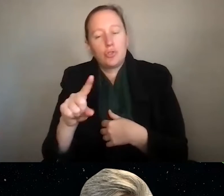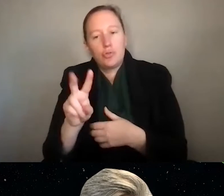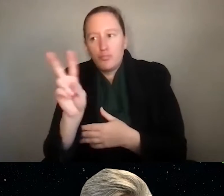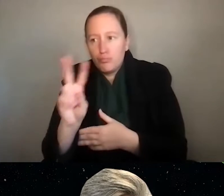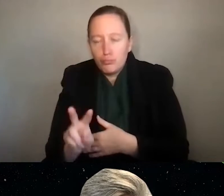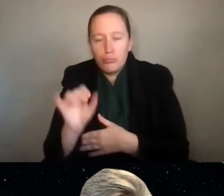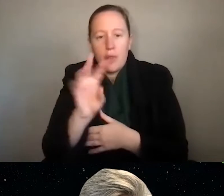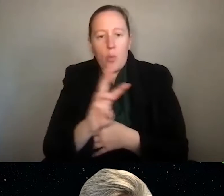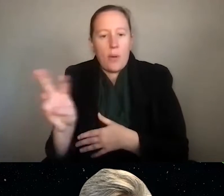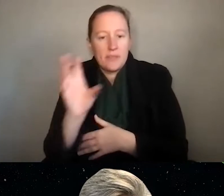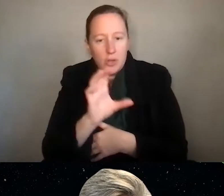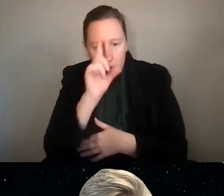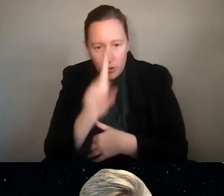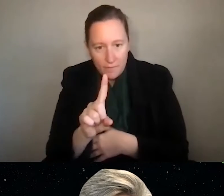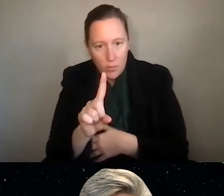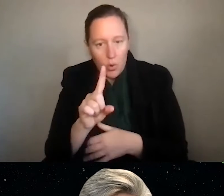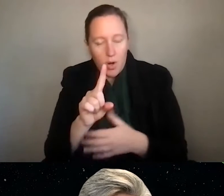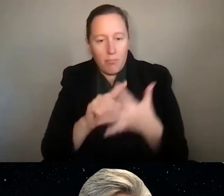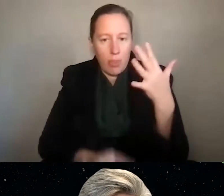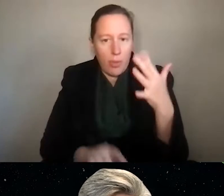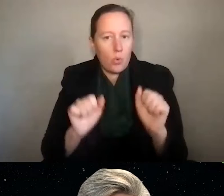as well to look for those opportunities.